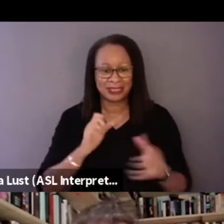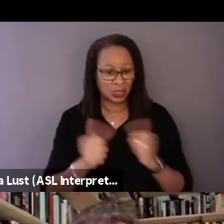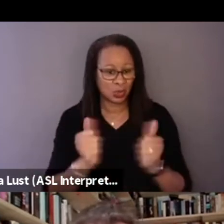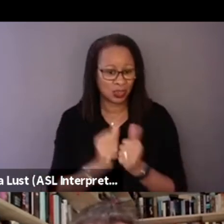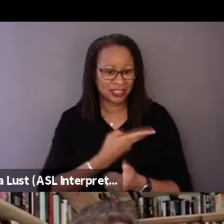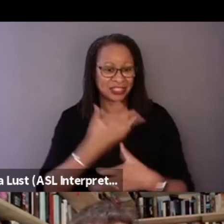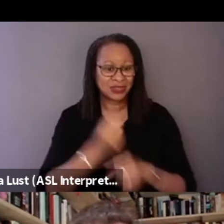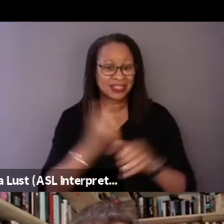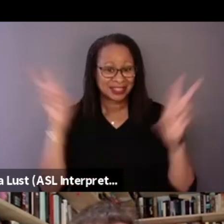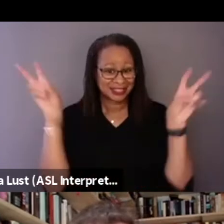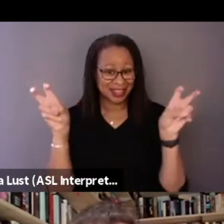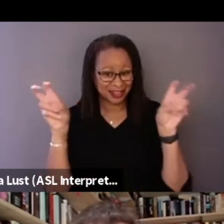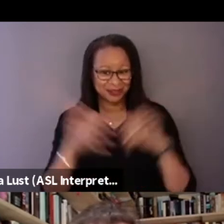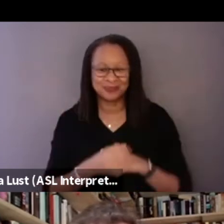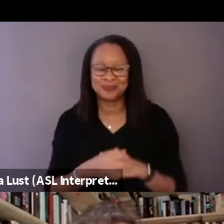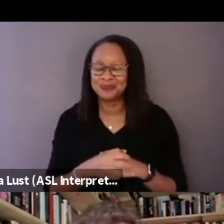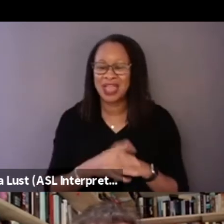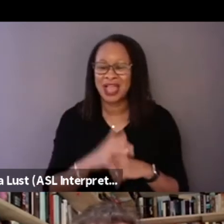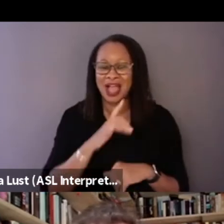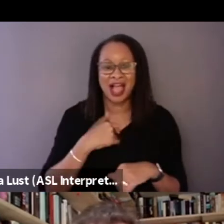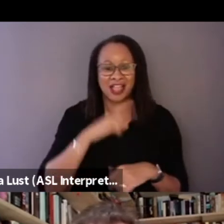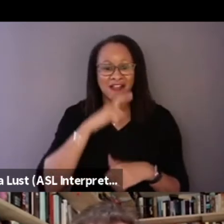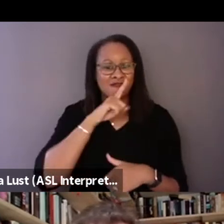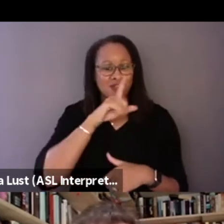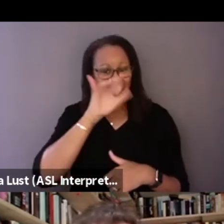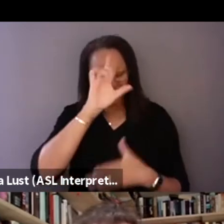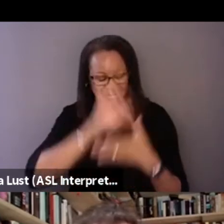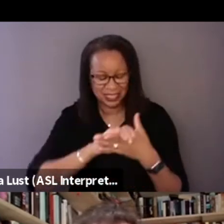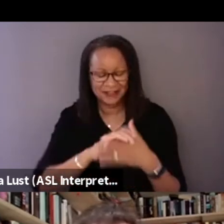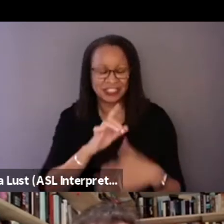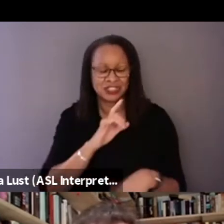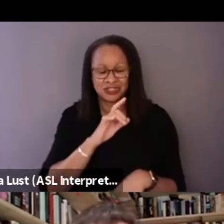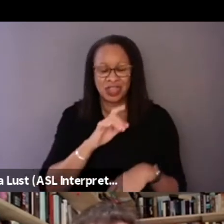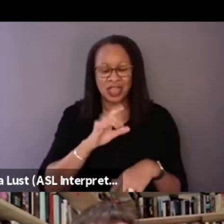because I really believe he's one of the great civil rights icons of our time